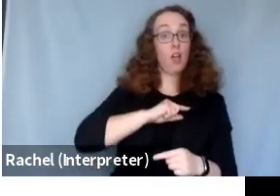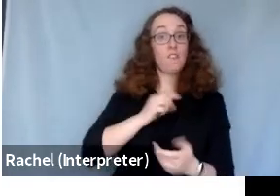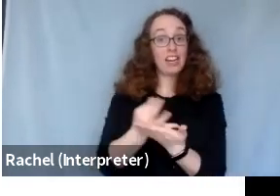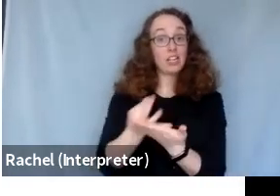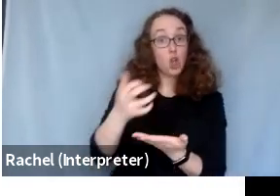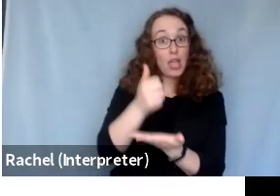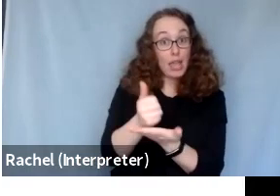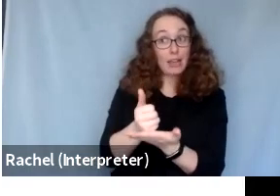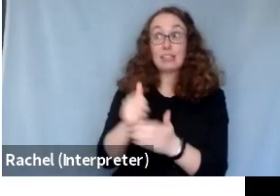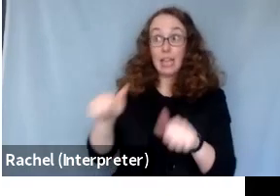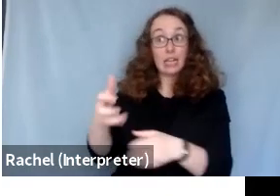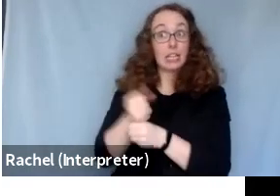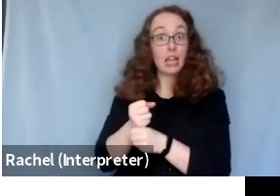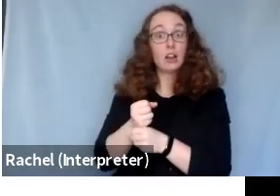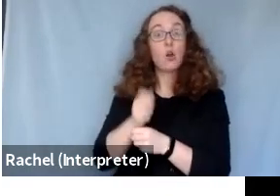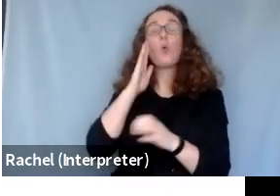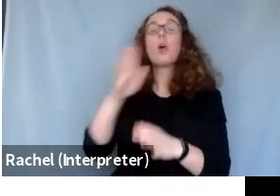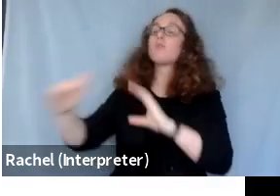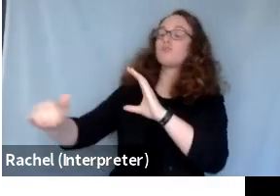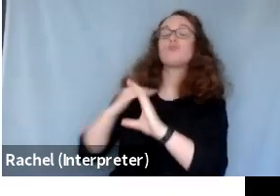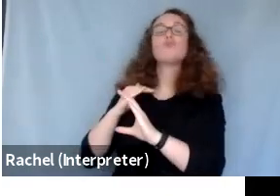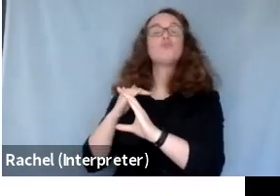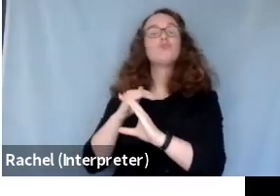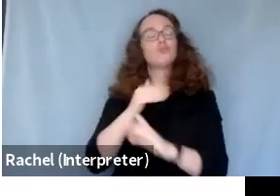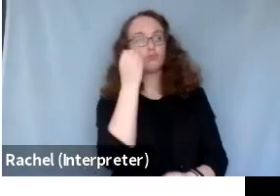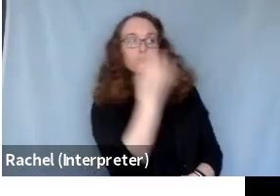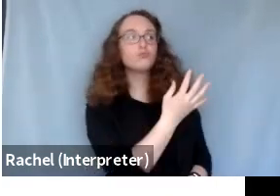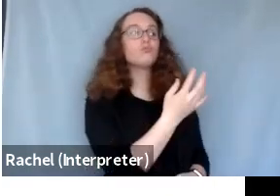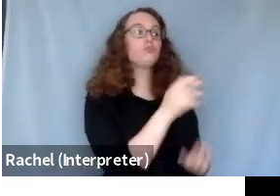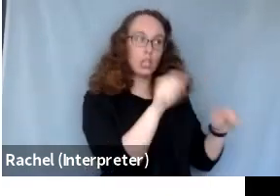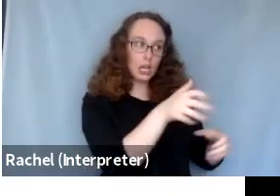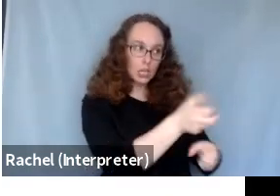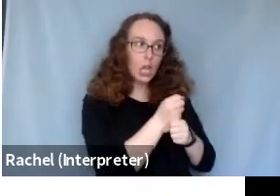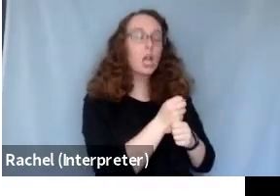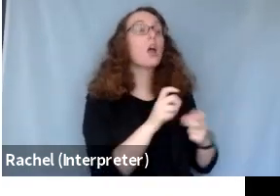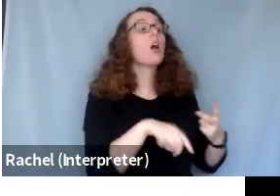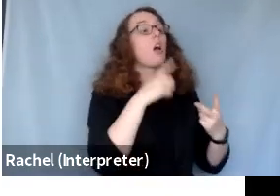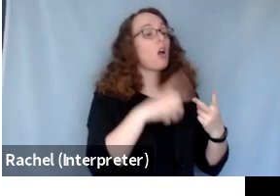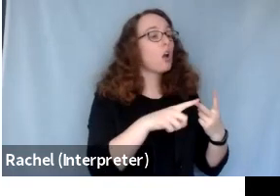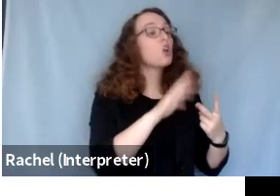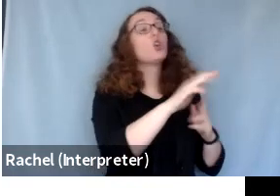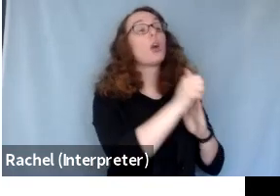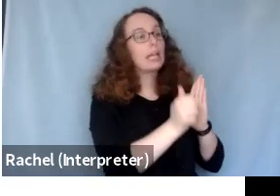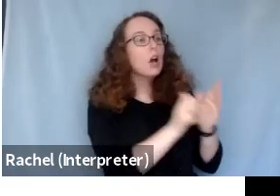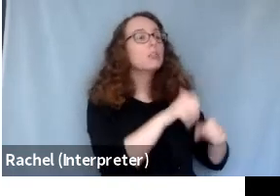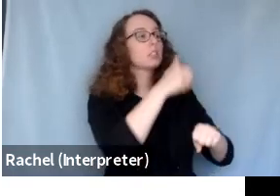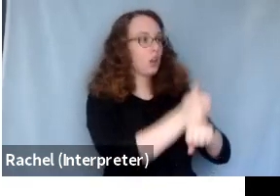you that you are, and this is all in regards to the Bookstore access that you your account is now set up, and how much